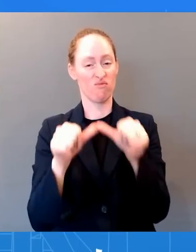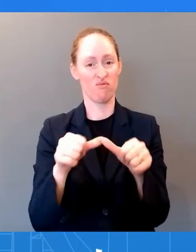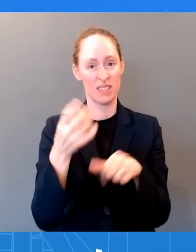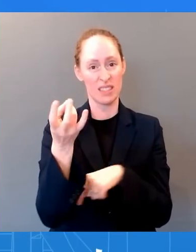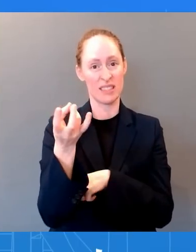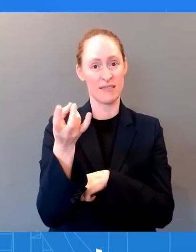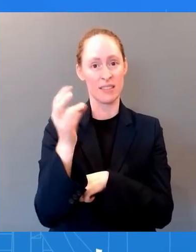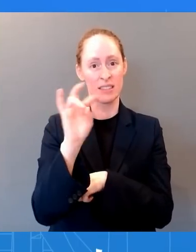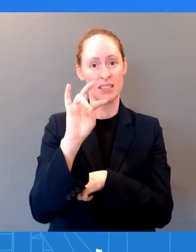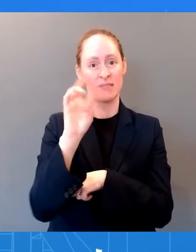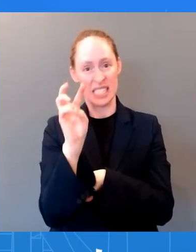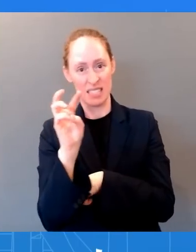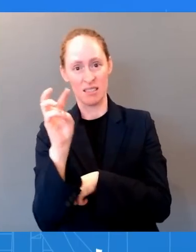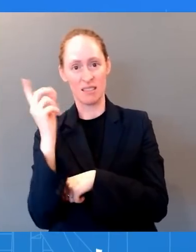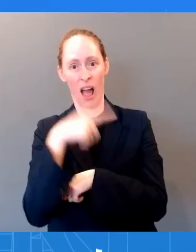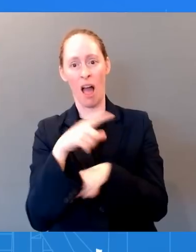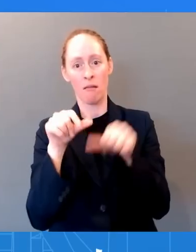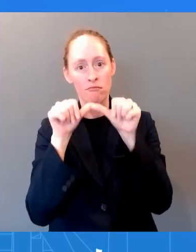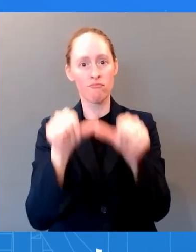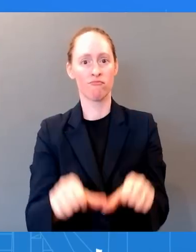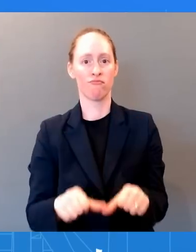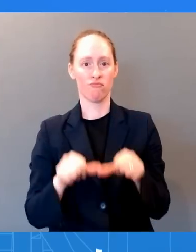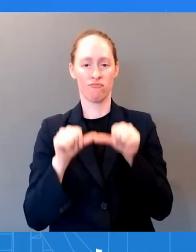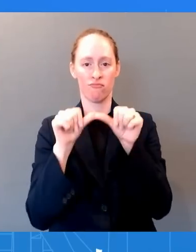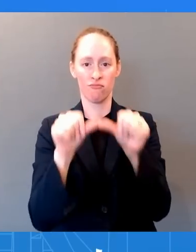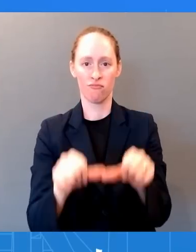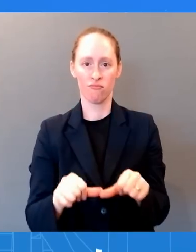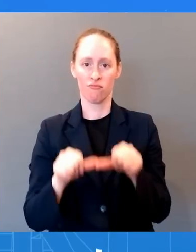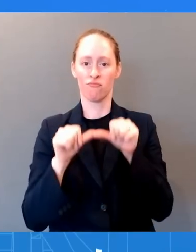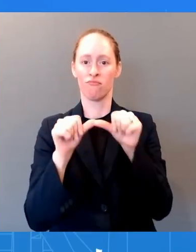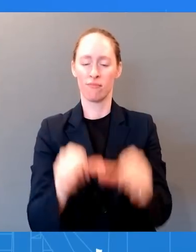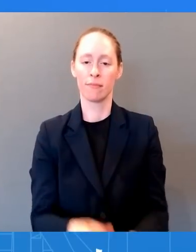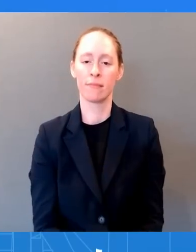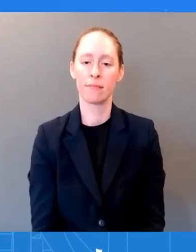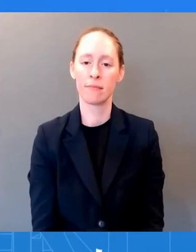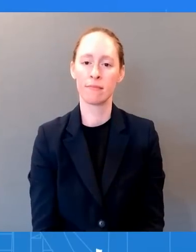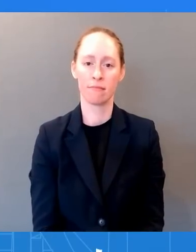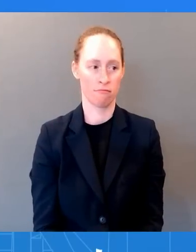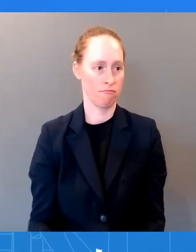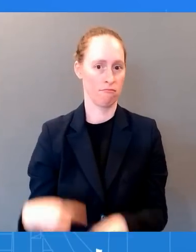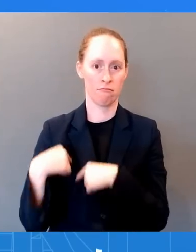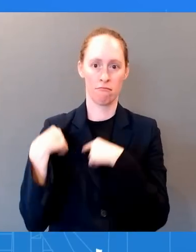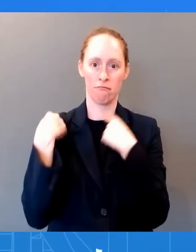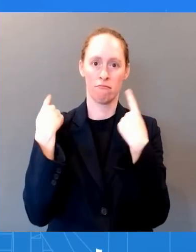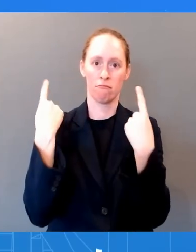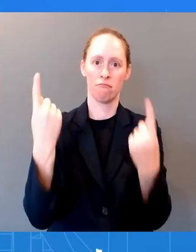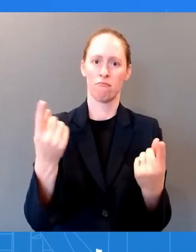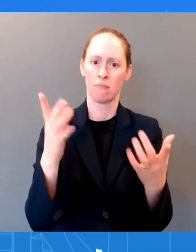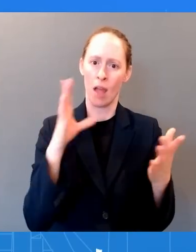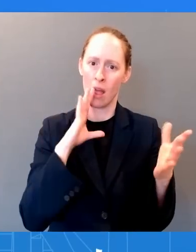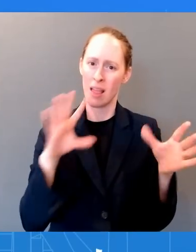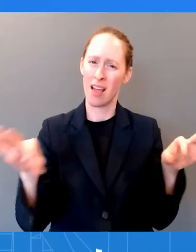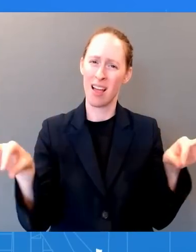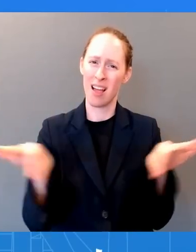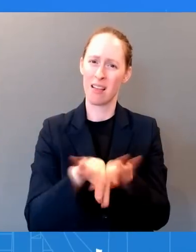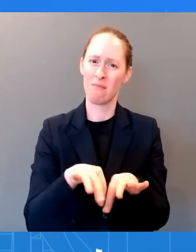in over a decade. And so that is important. That's why the Inflation Reduction Act was so critical in dealing with --